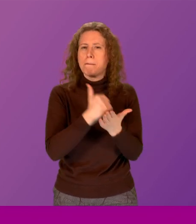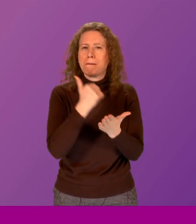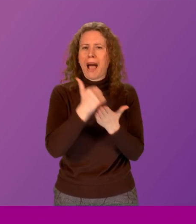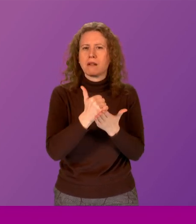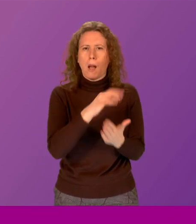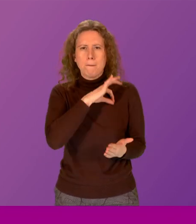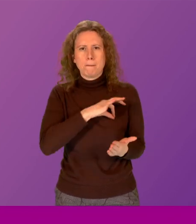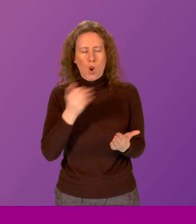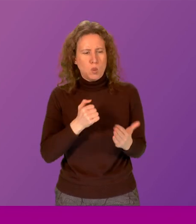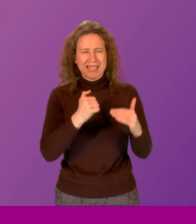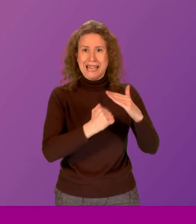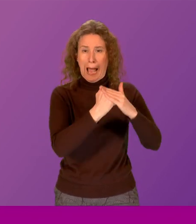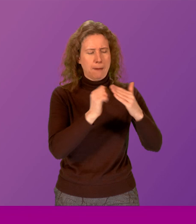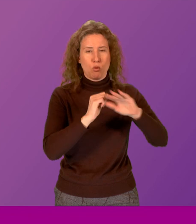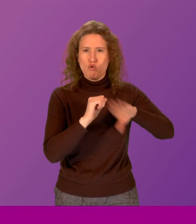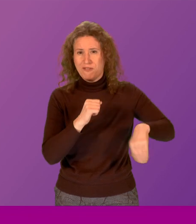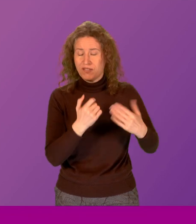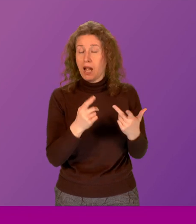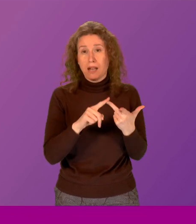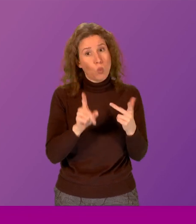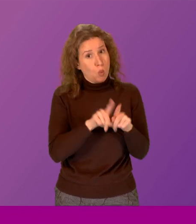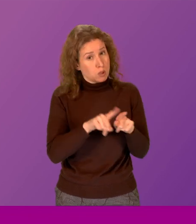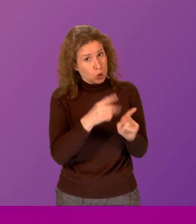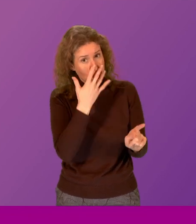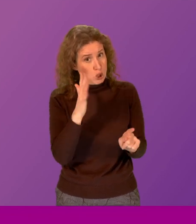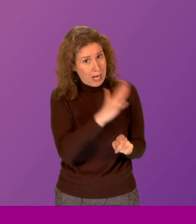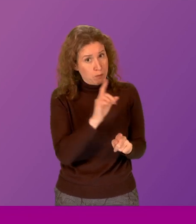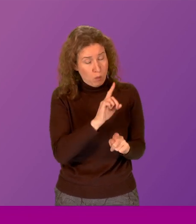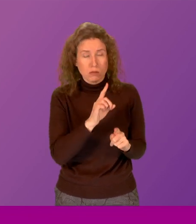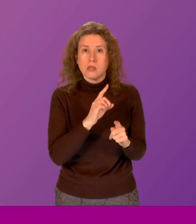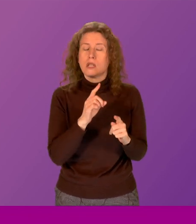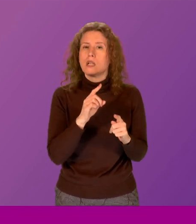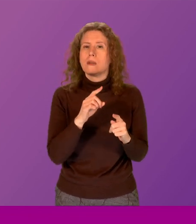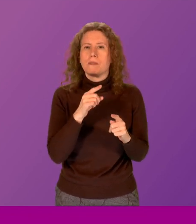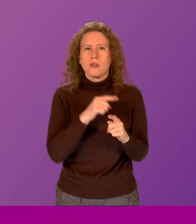Most shamefully, there is the latest betrayal of Women Against State Pension Inequality—WASPI. Anas